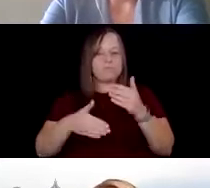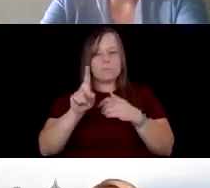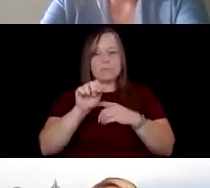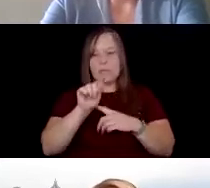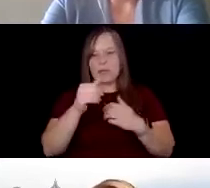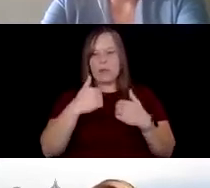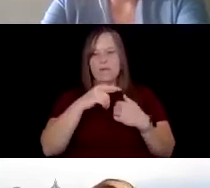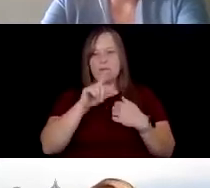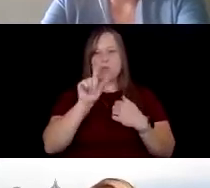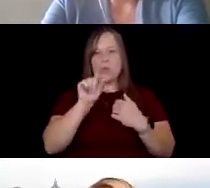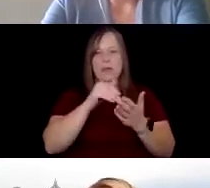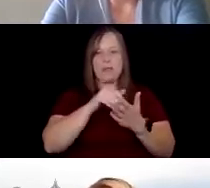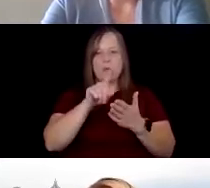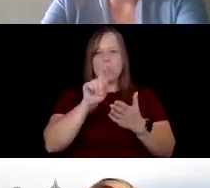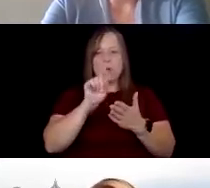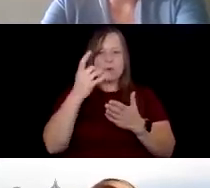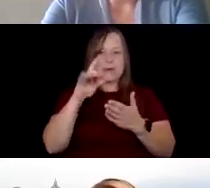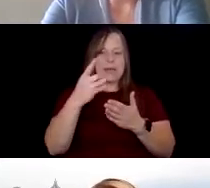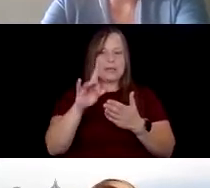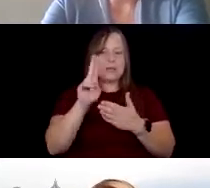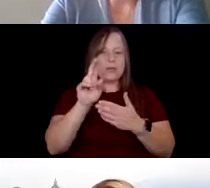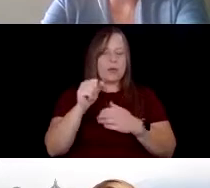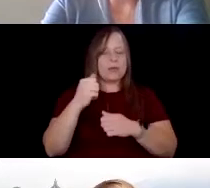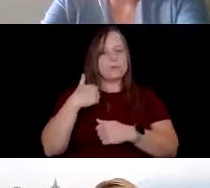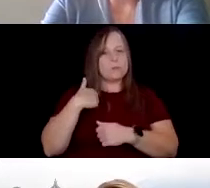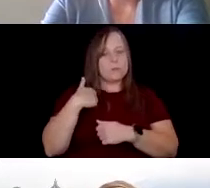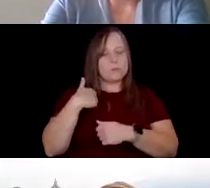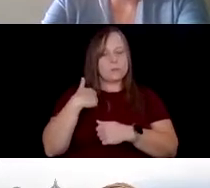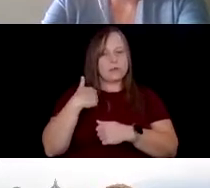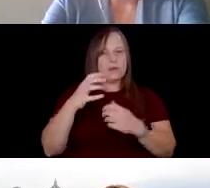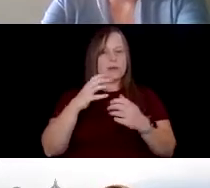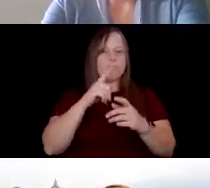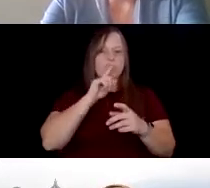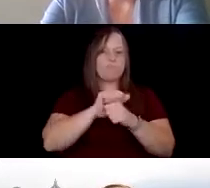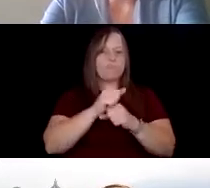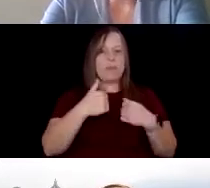20,118 US service members sustained a TBI in that year alone.